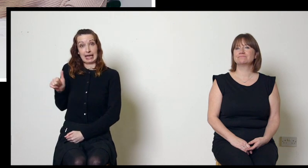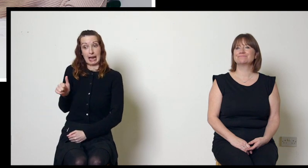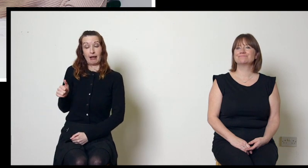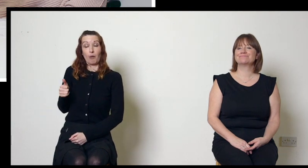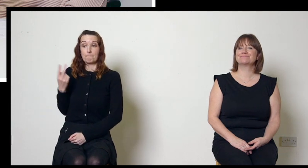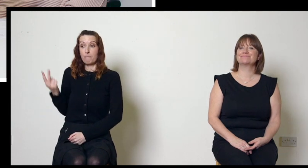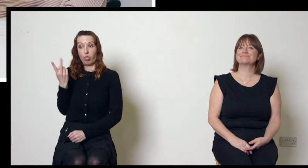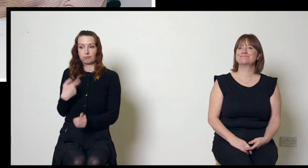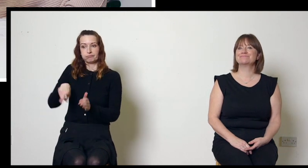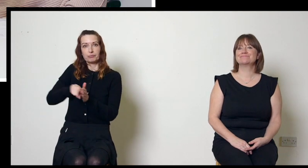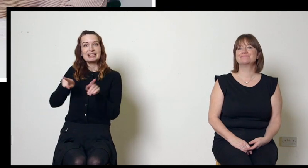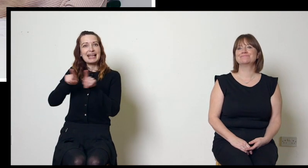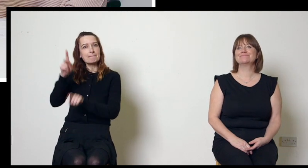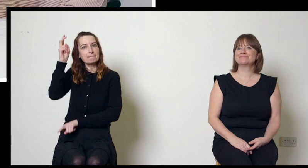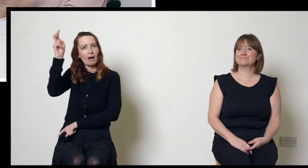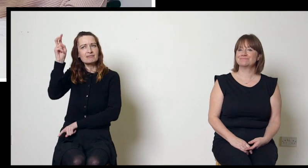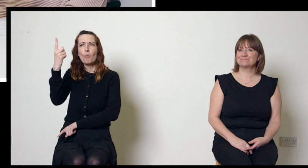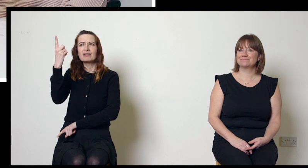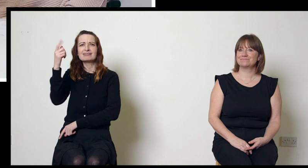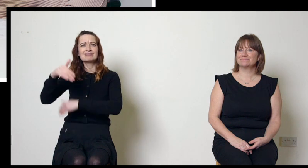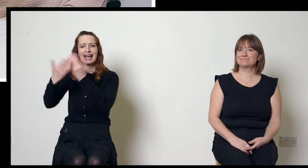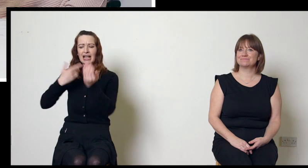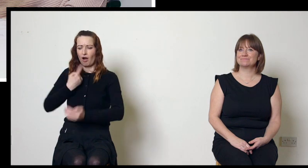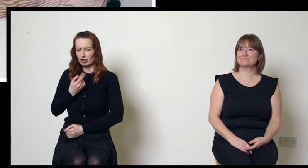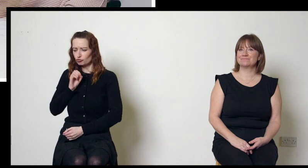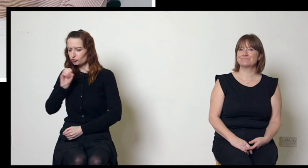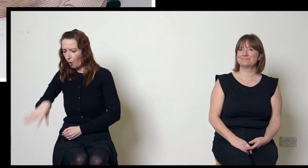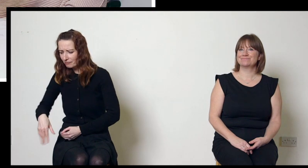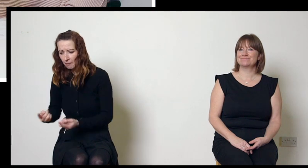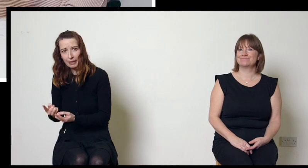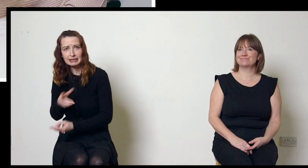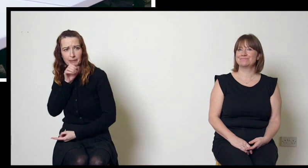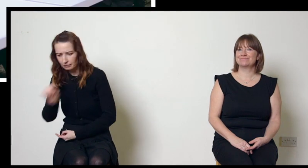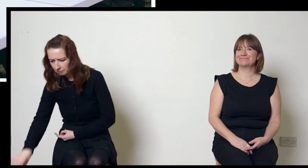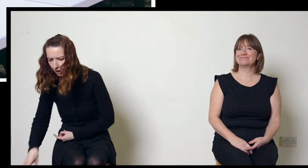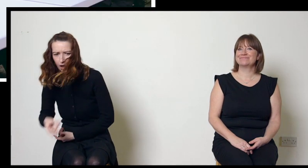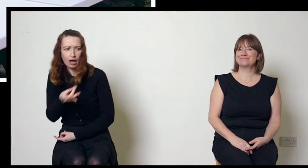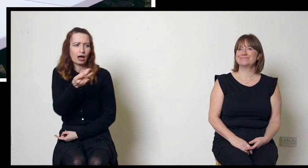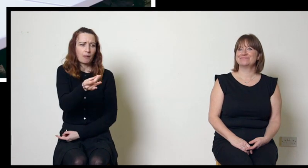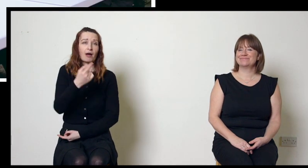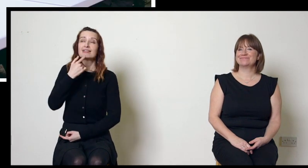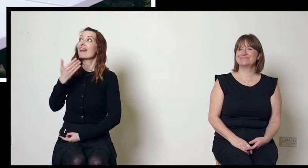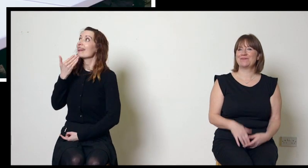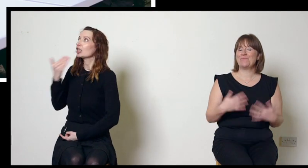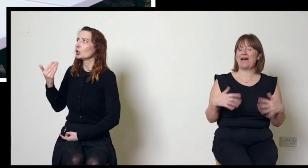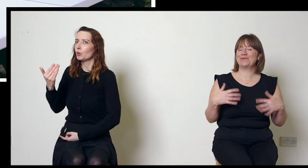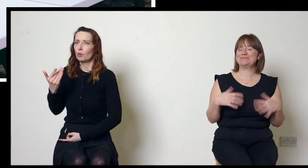and one day I dropped something and he picked up and I said thank you. And he was like, “huh!” And he was like, Wow. And then I was like, Please don't ask me for anything else.